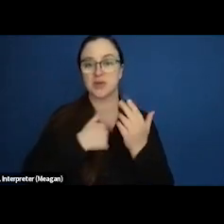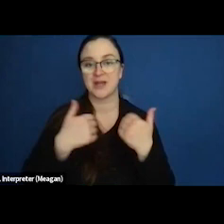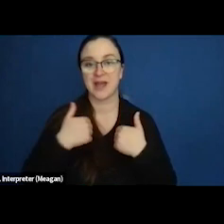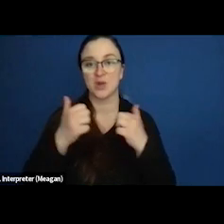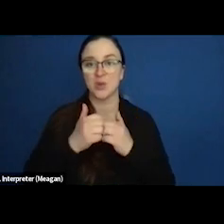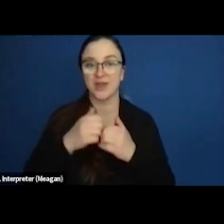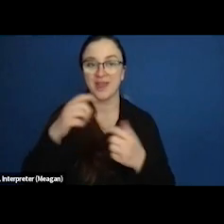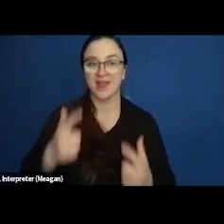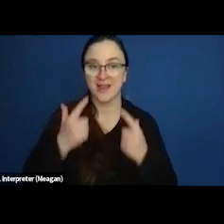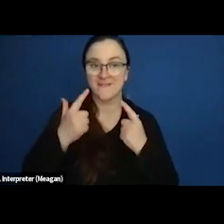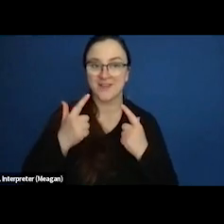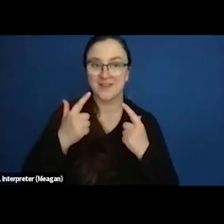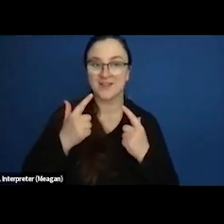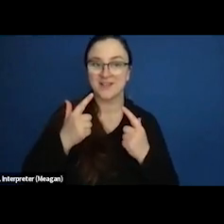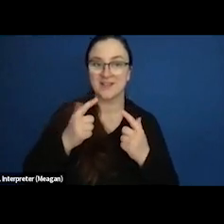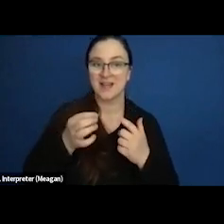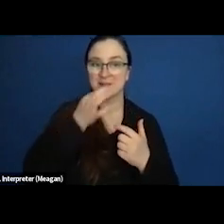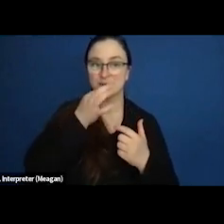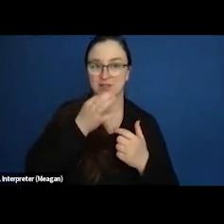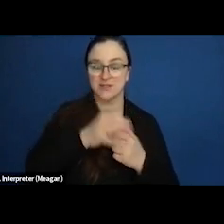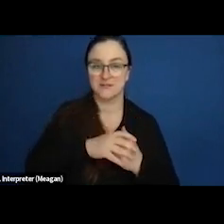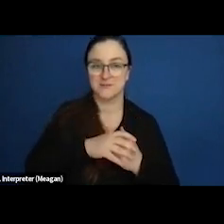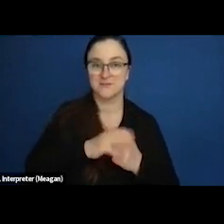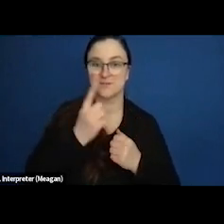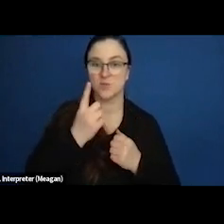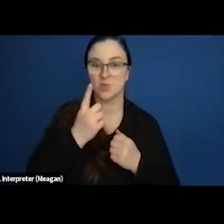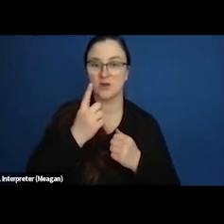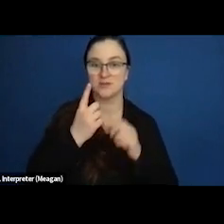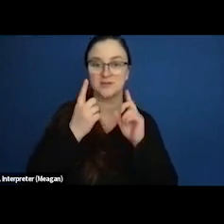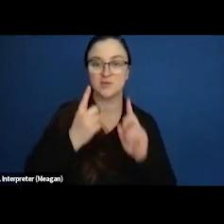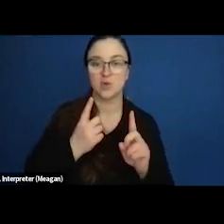and one initiative is utilizing people with living expertise